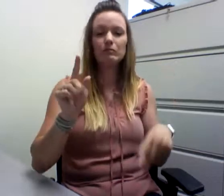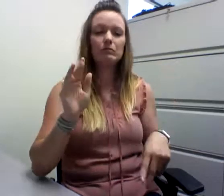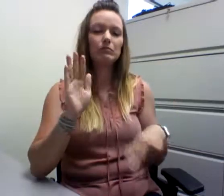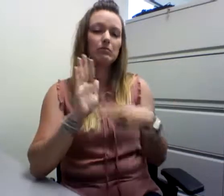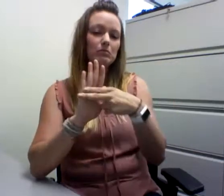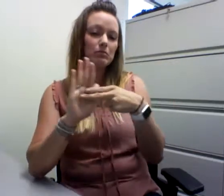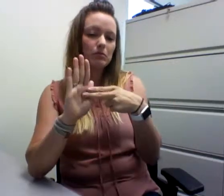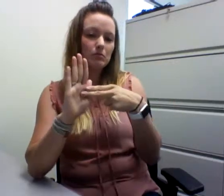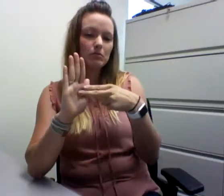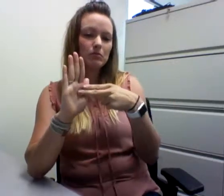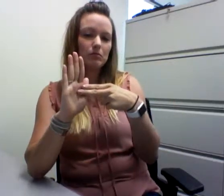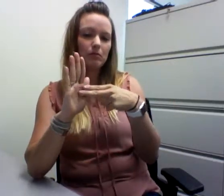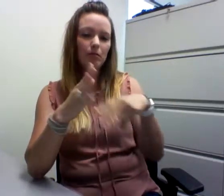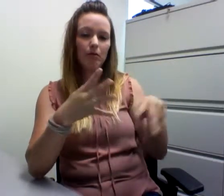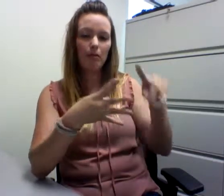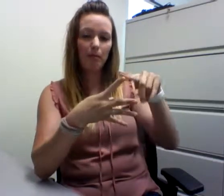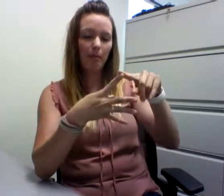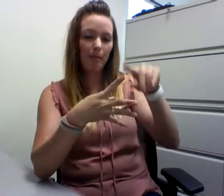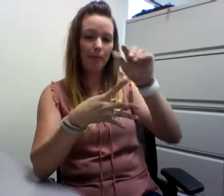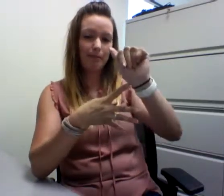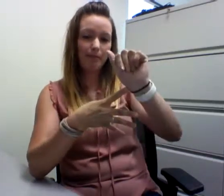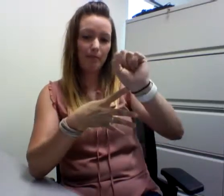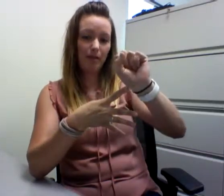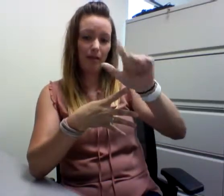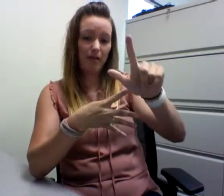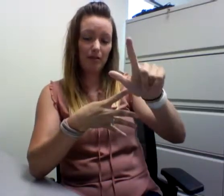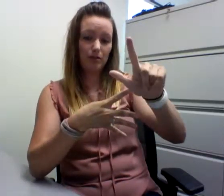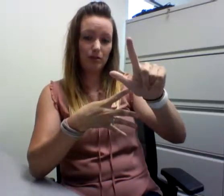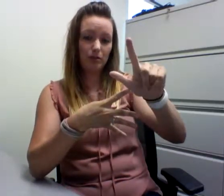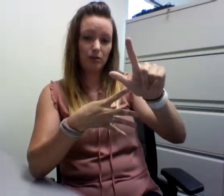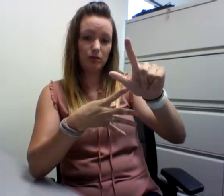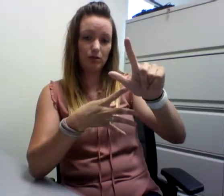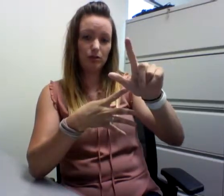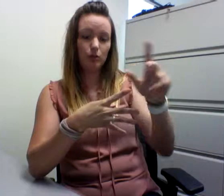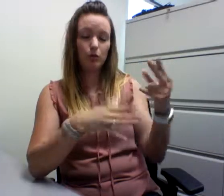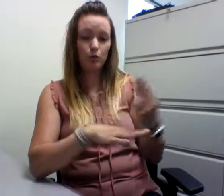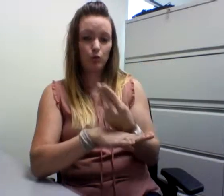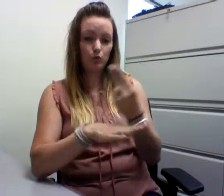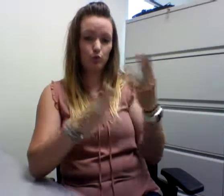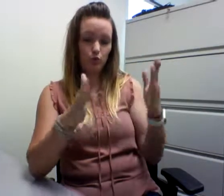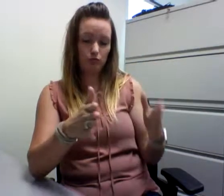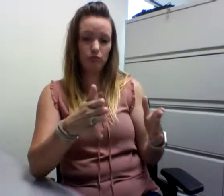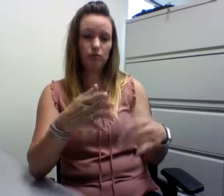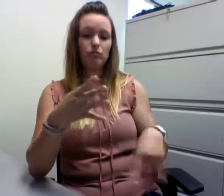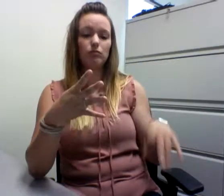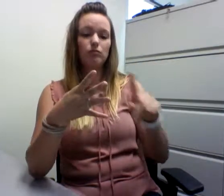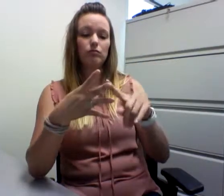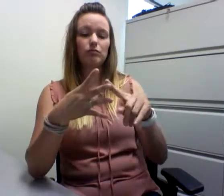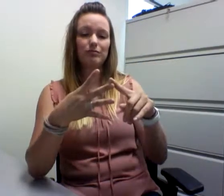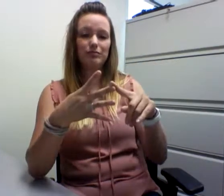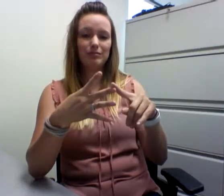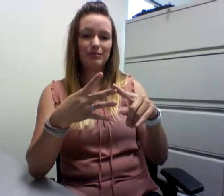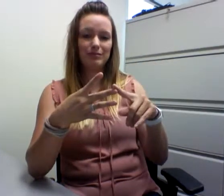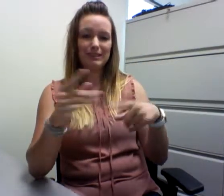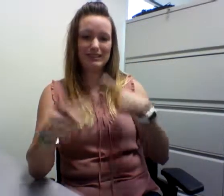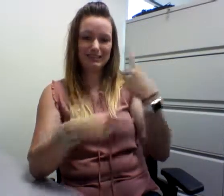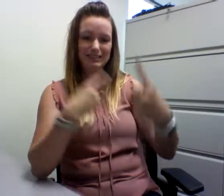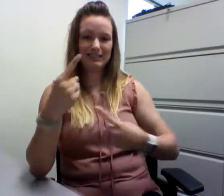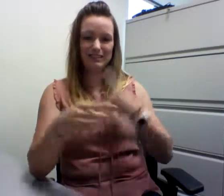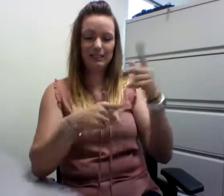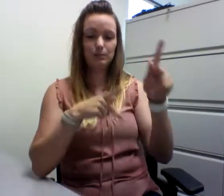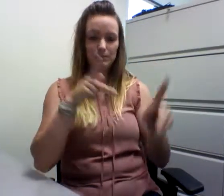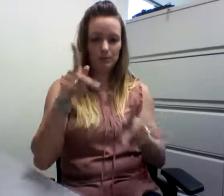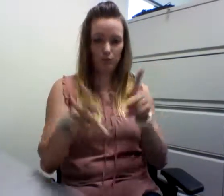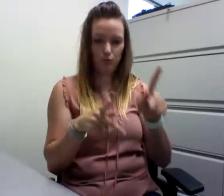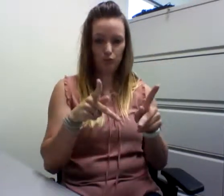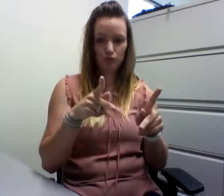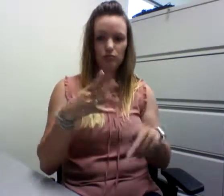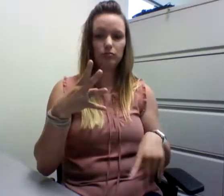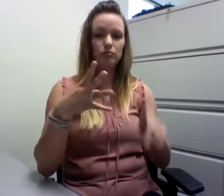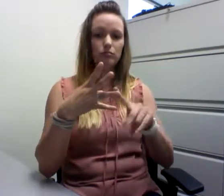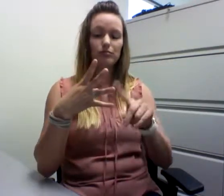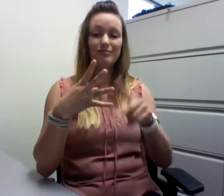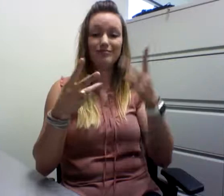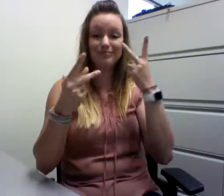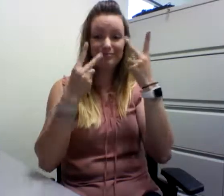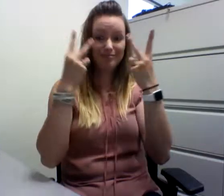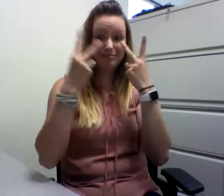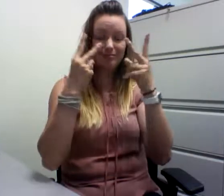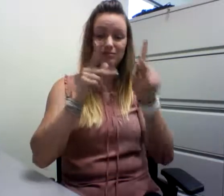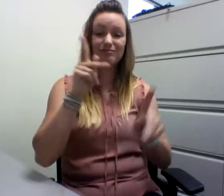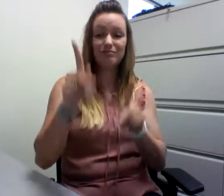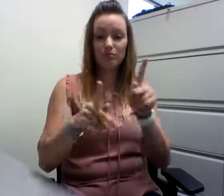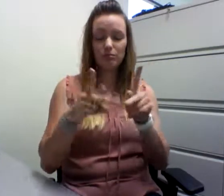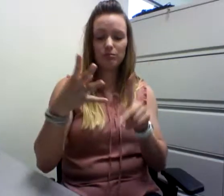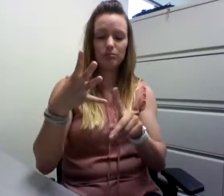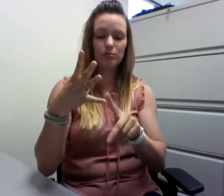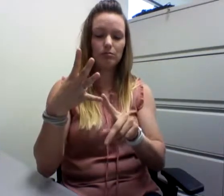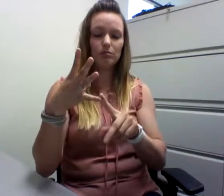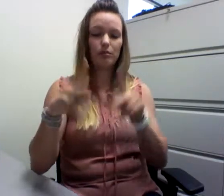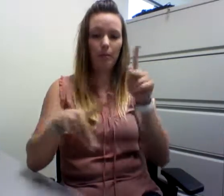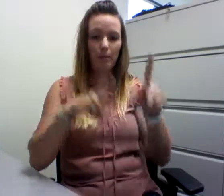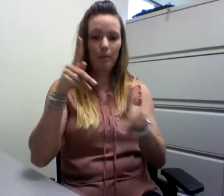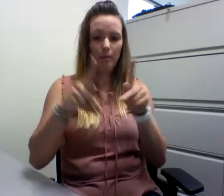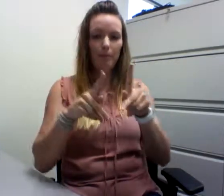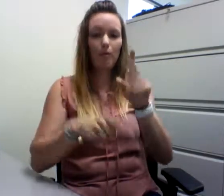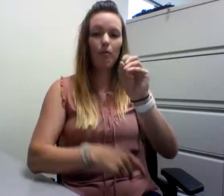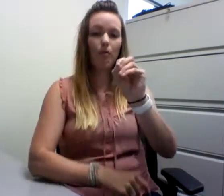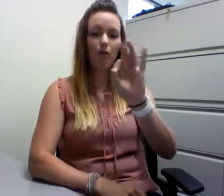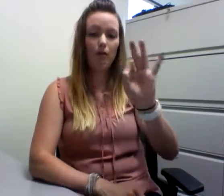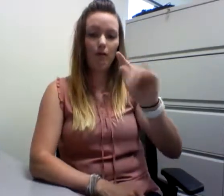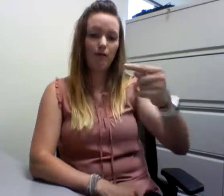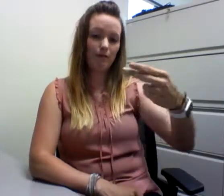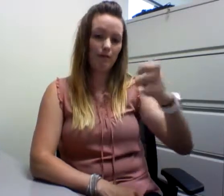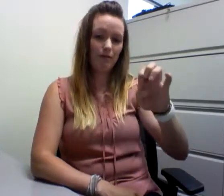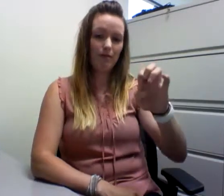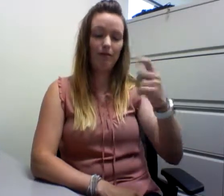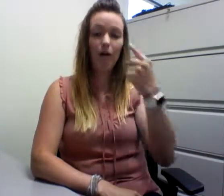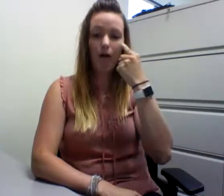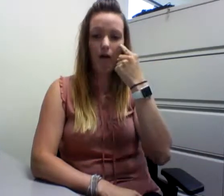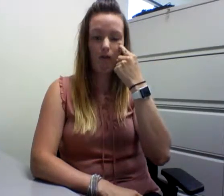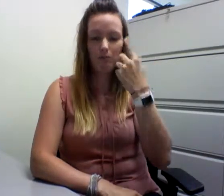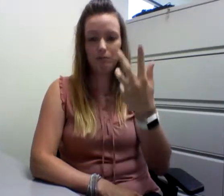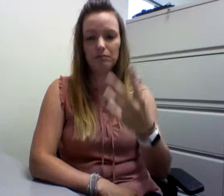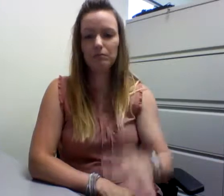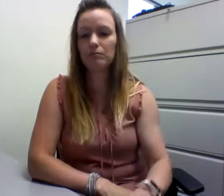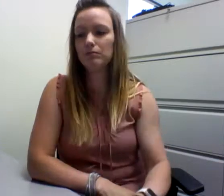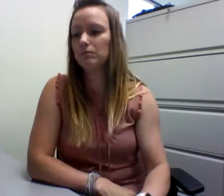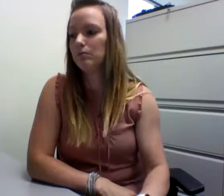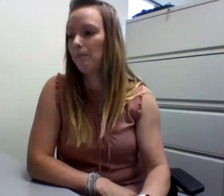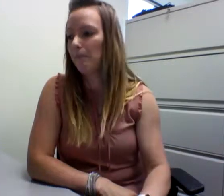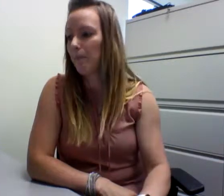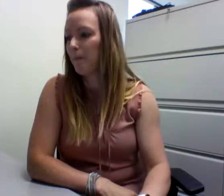some new names suggested: ASL user, signing people, seeing people, people of the eye